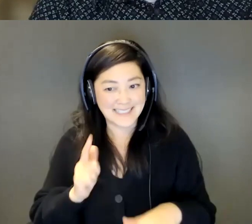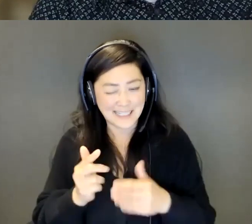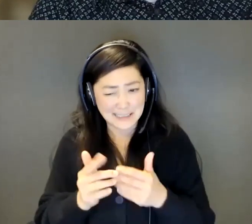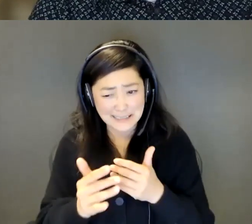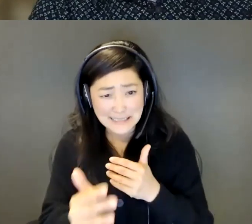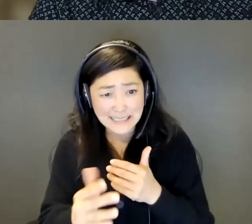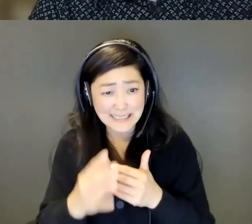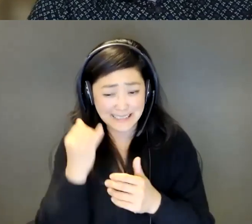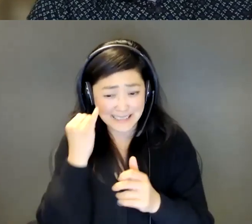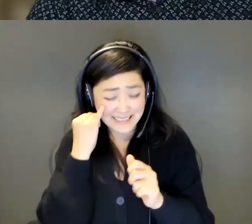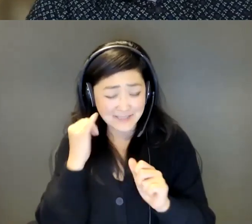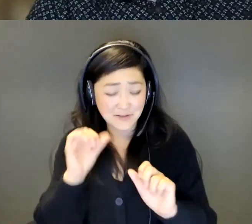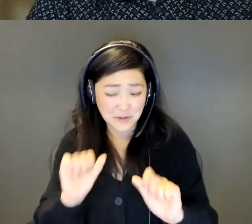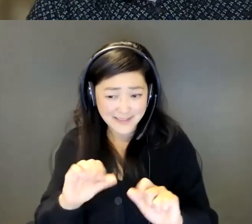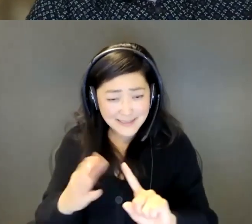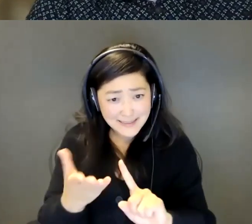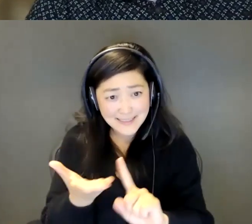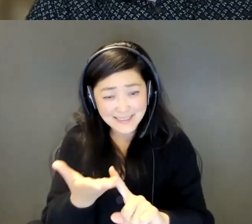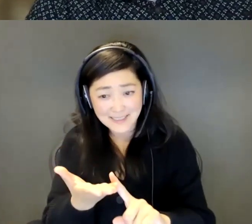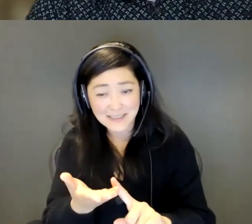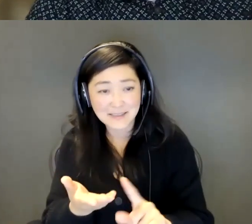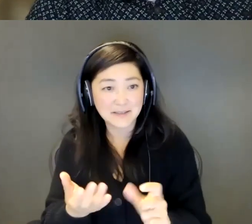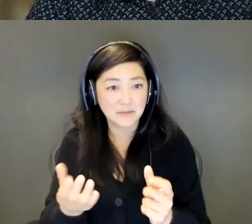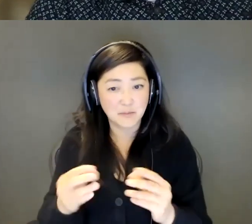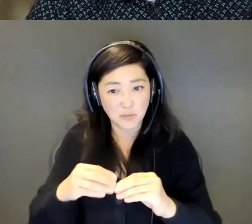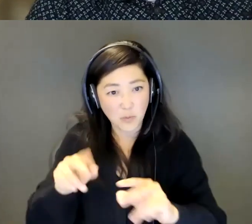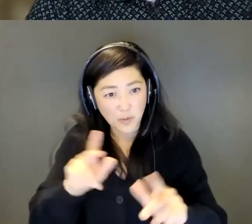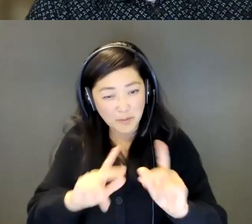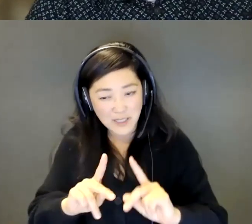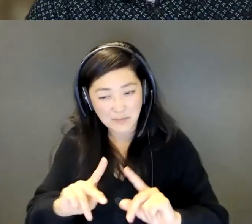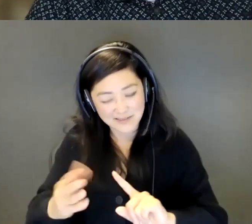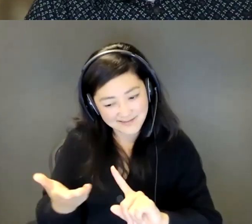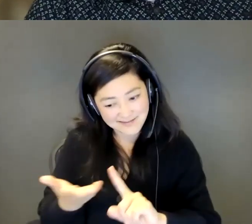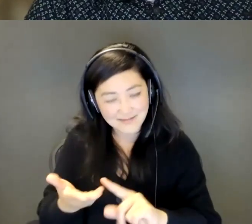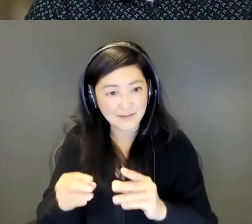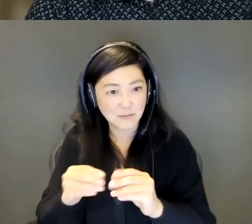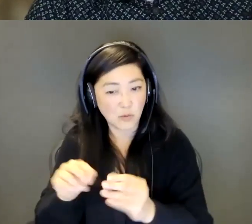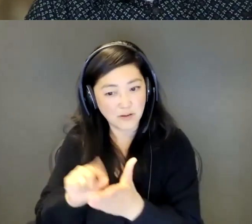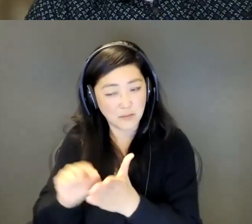persuade enough people, enough publishers to kind of join us on this journey. In a way,